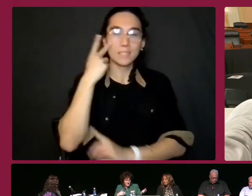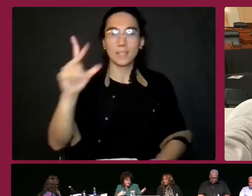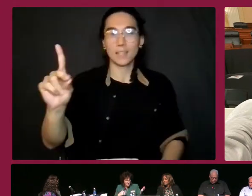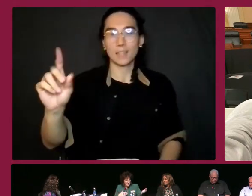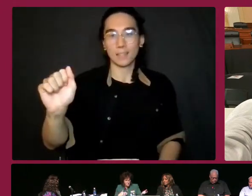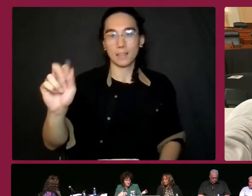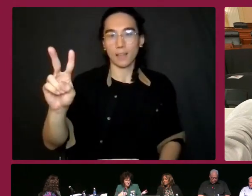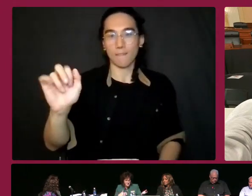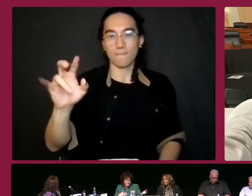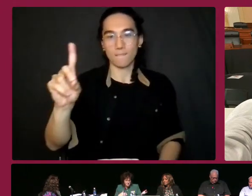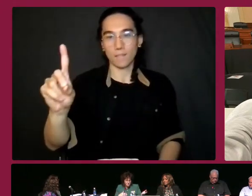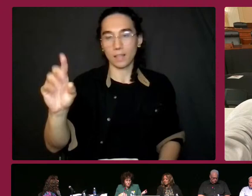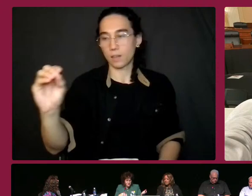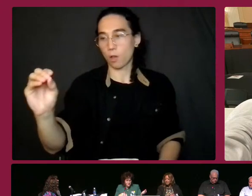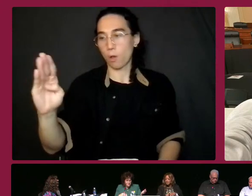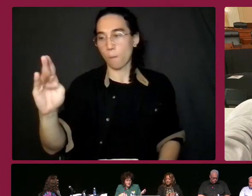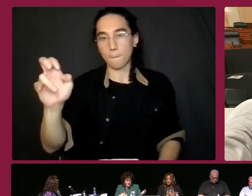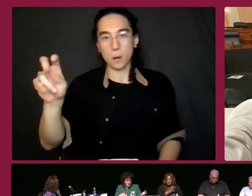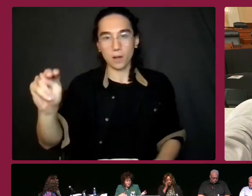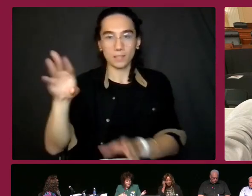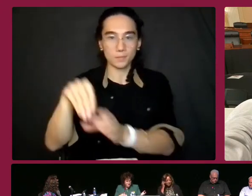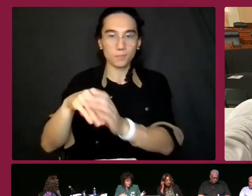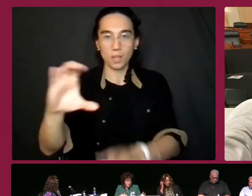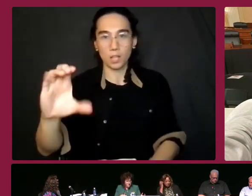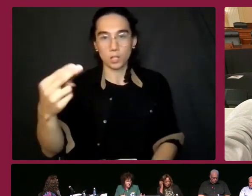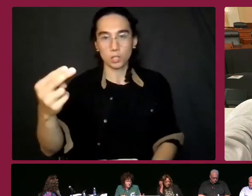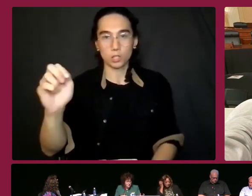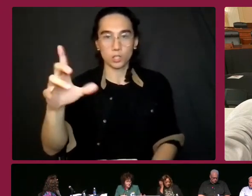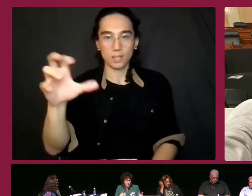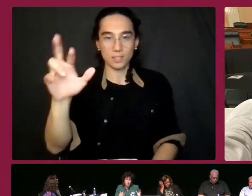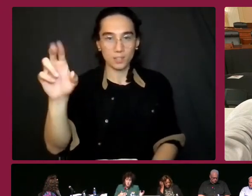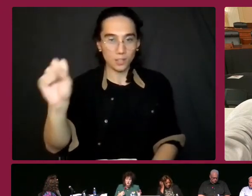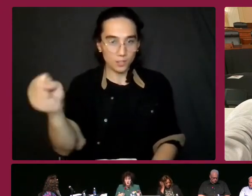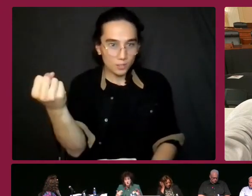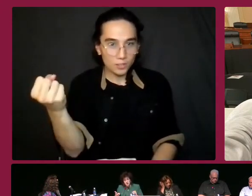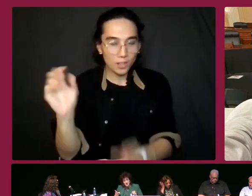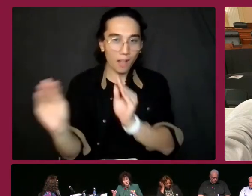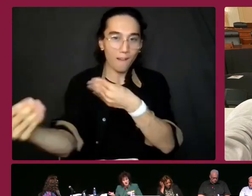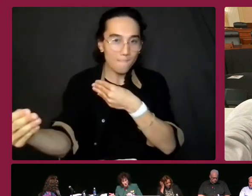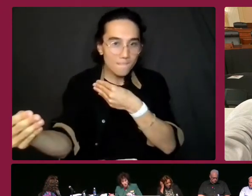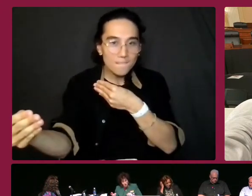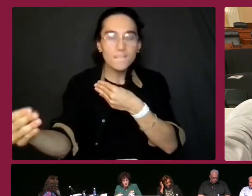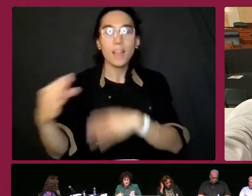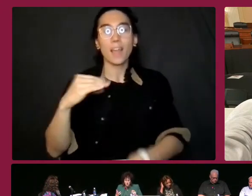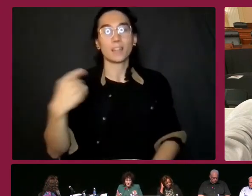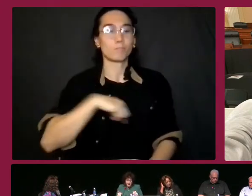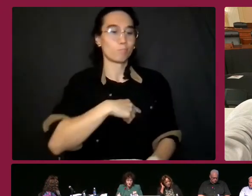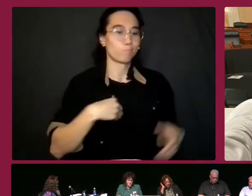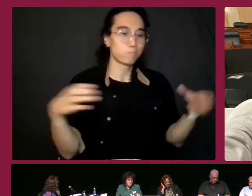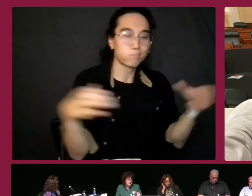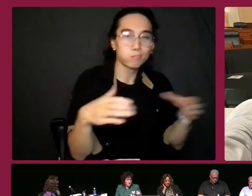and we had a representative from California Community College, the Community College League of California, too many acronyms, um,